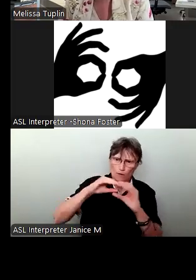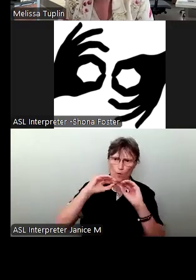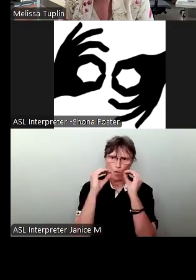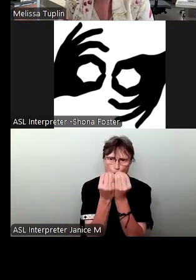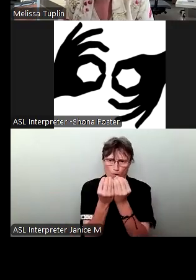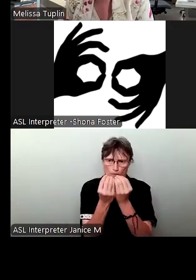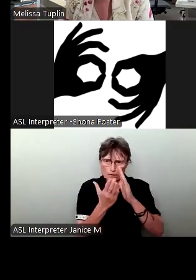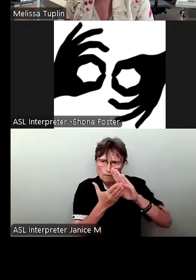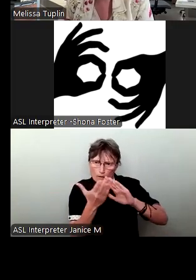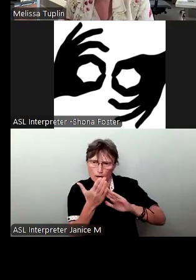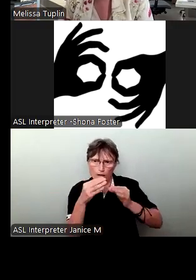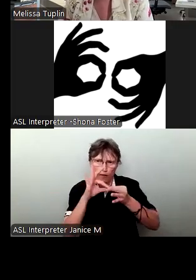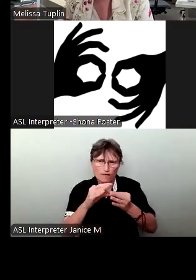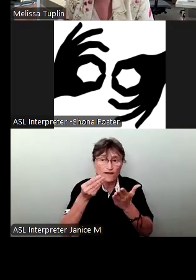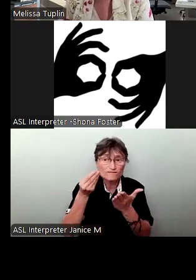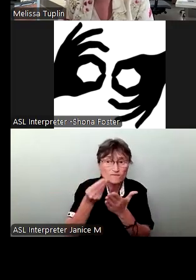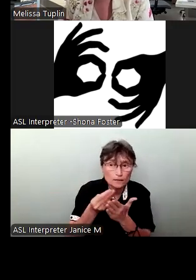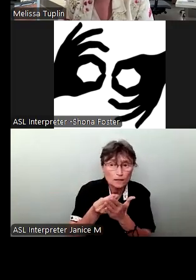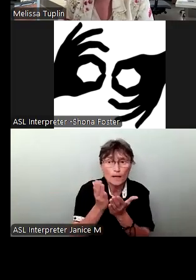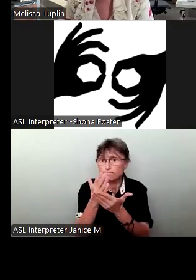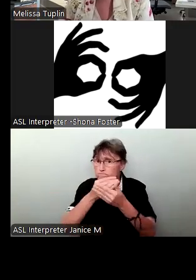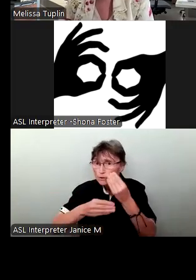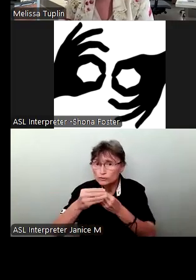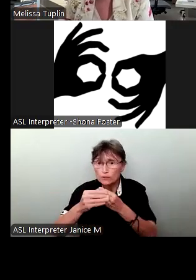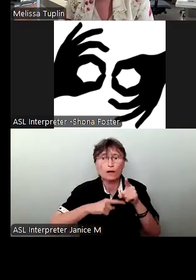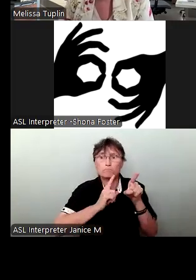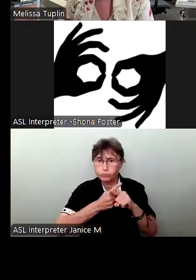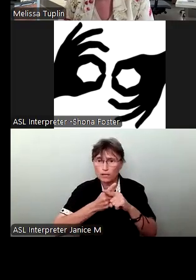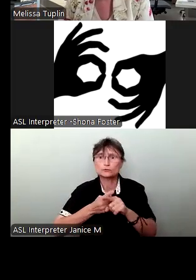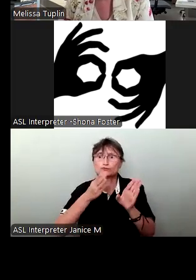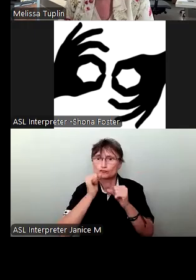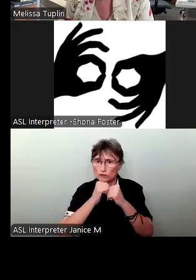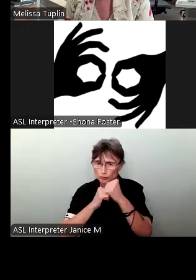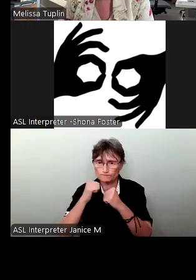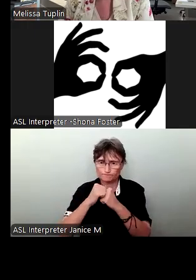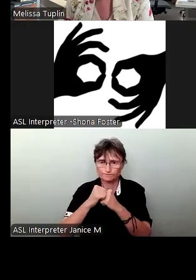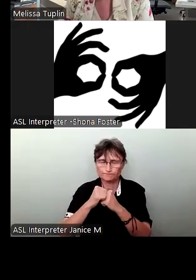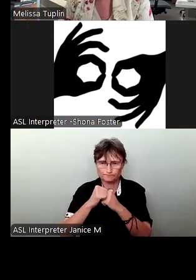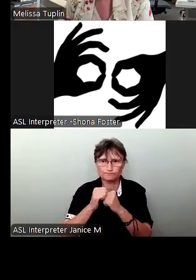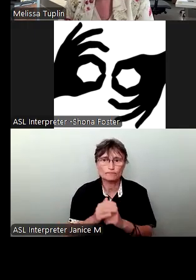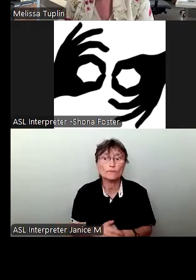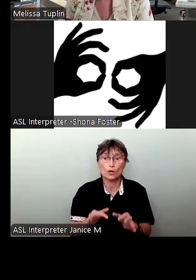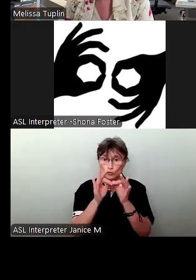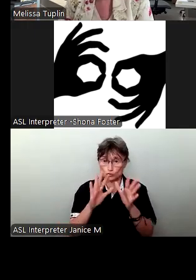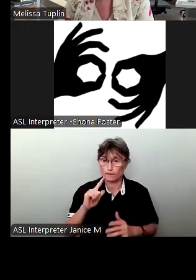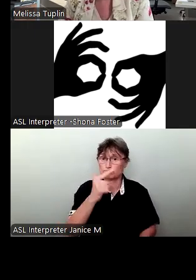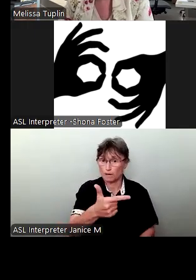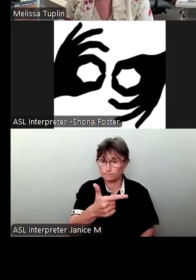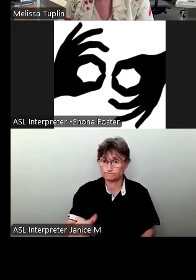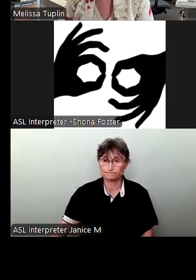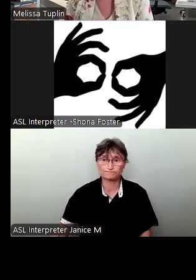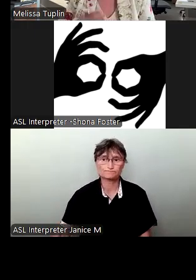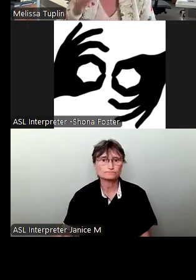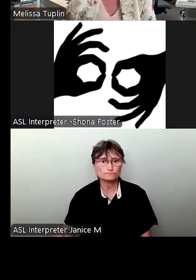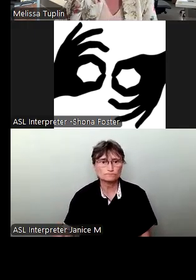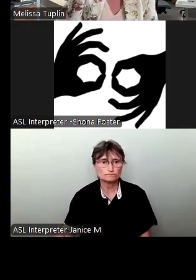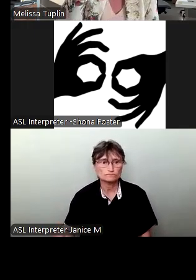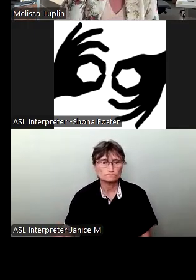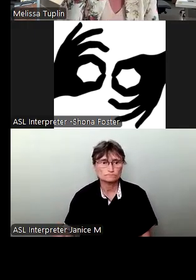models around finance and planning structures. In addition to these criteria response sections,